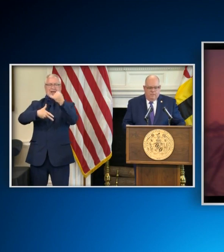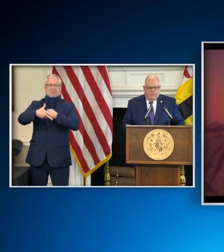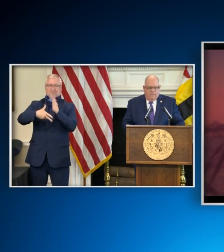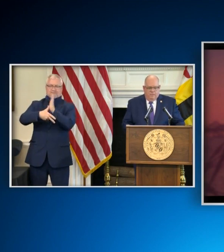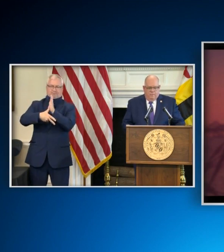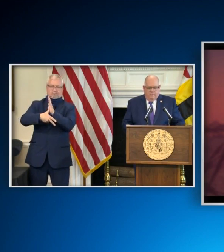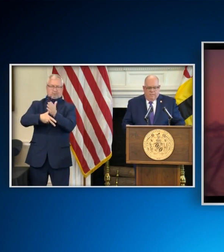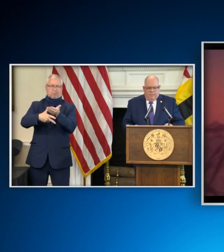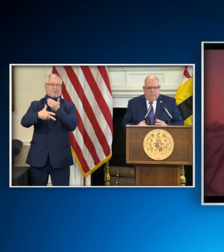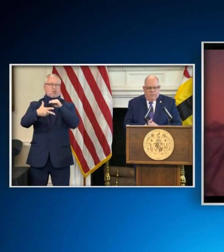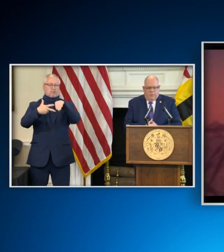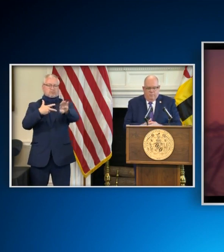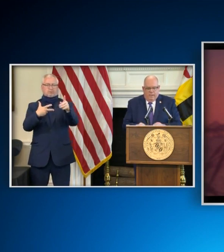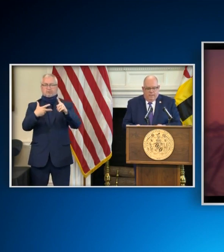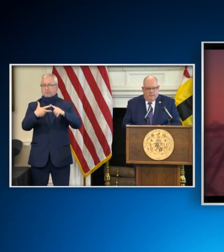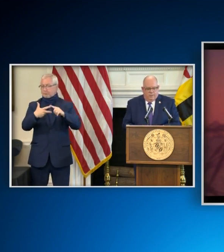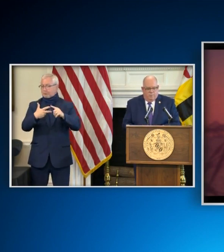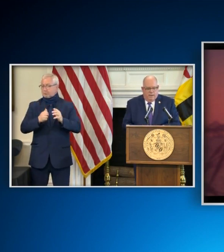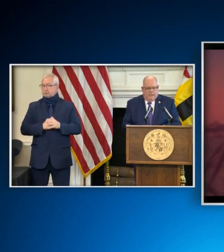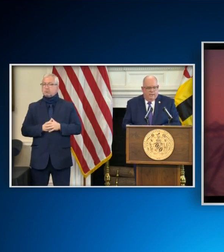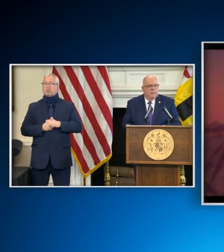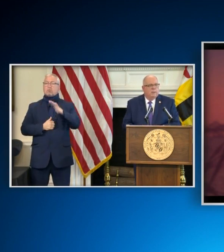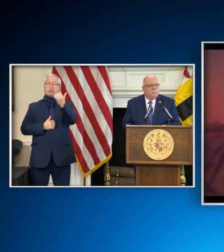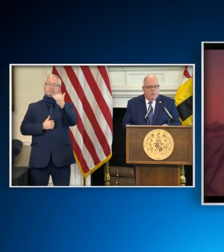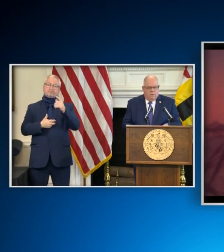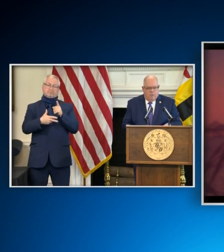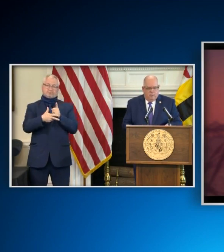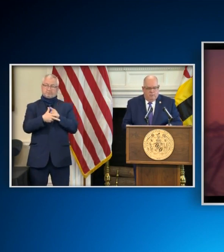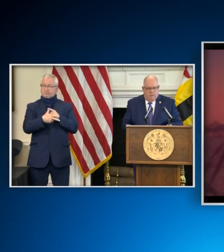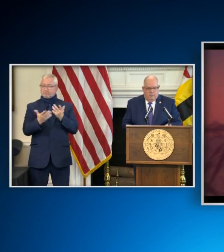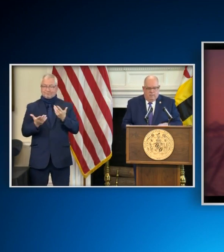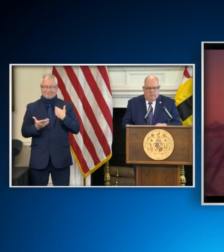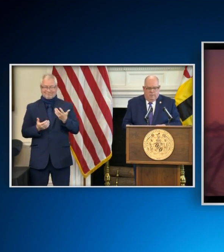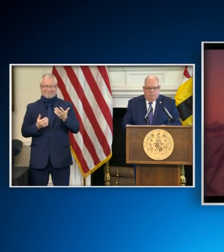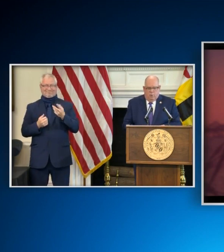OF OUR GRADUAL SAFE AND EFFECTIVE RECOVERY PLAN.